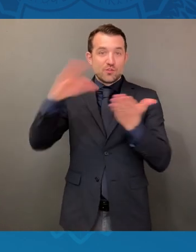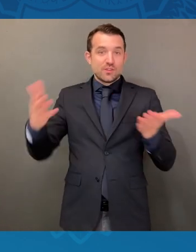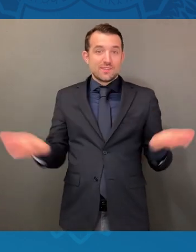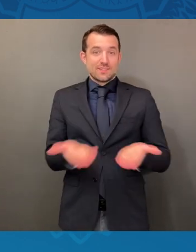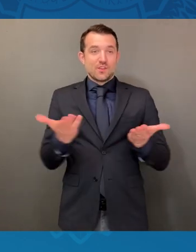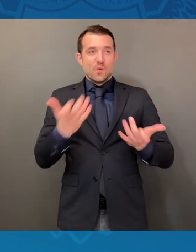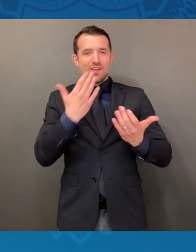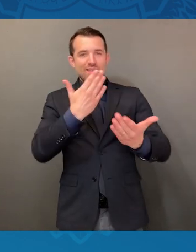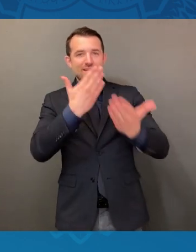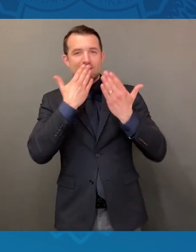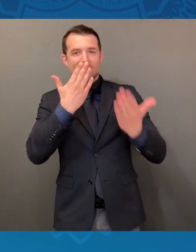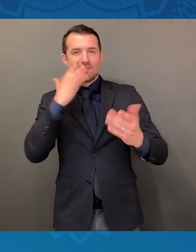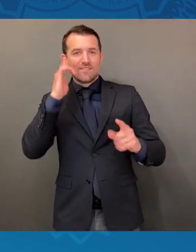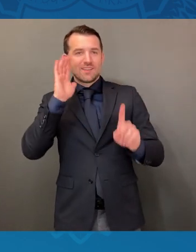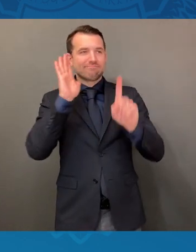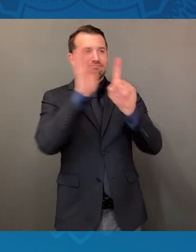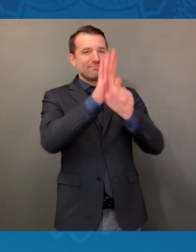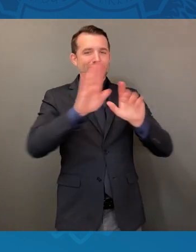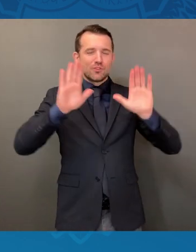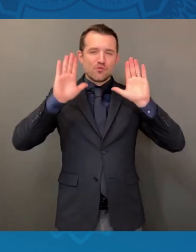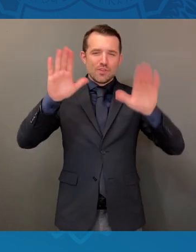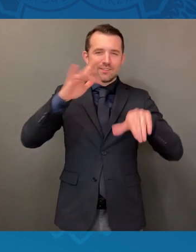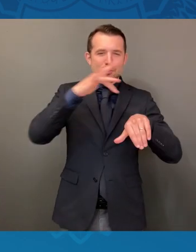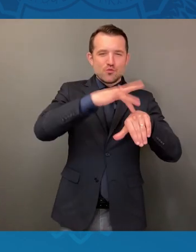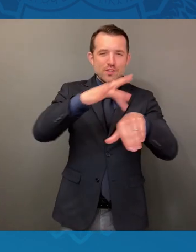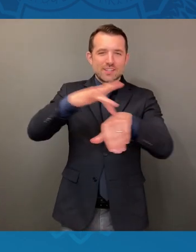Ladies and gentlemen, Madam Vice President Kamala Harris.